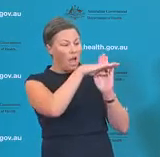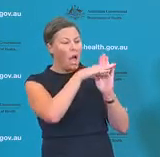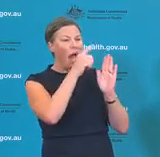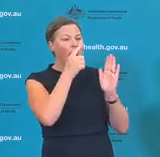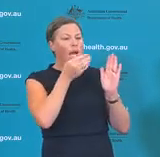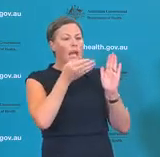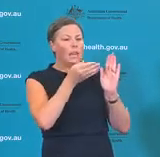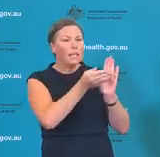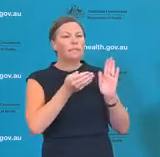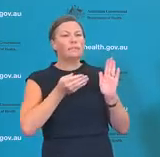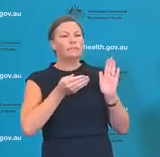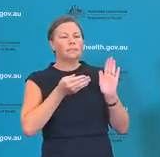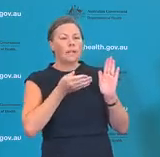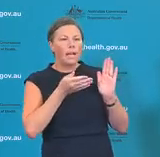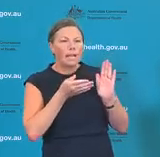have a very low impact on transmission. And part of